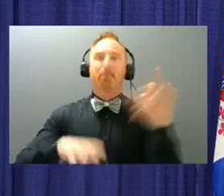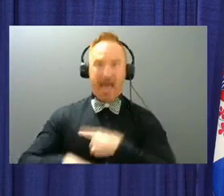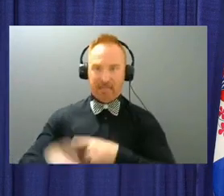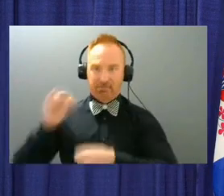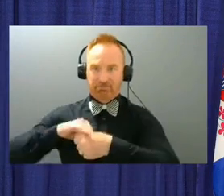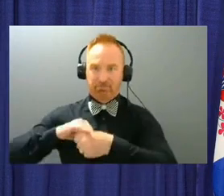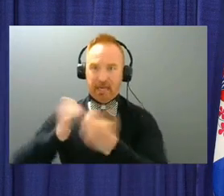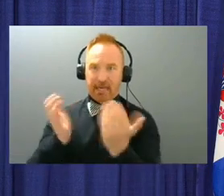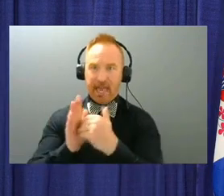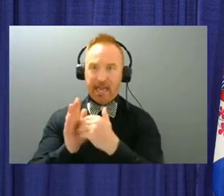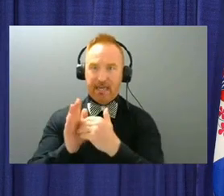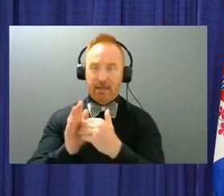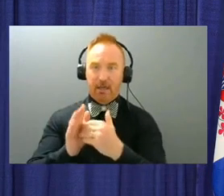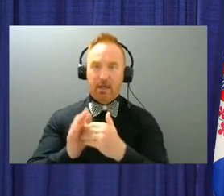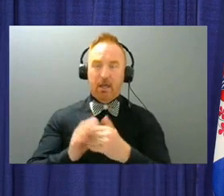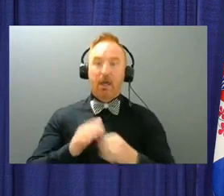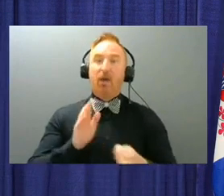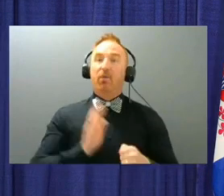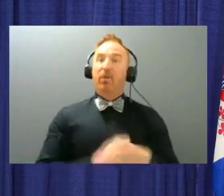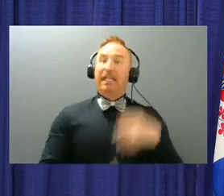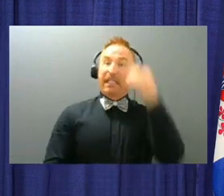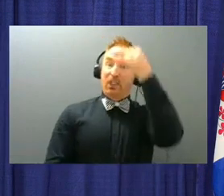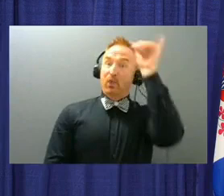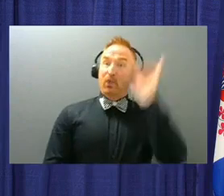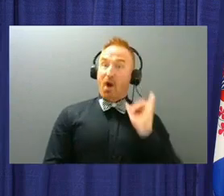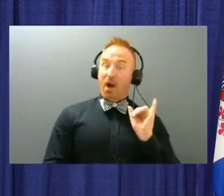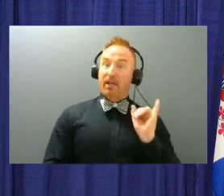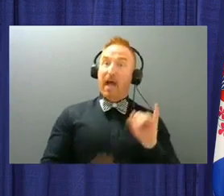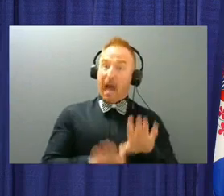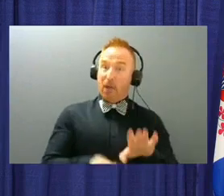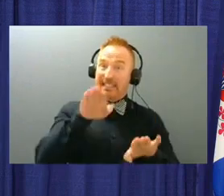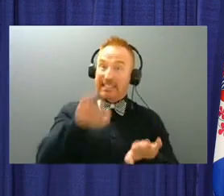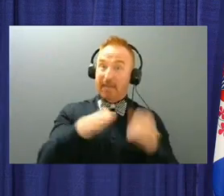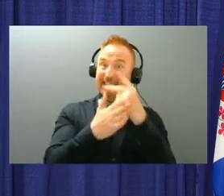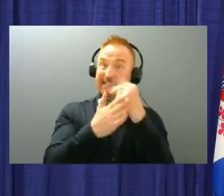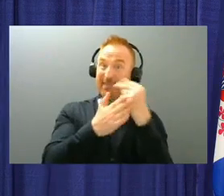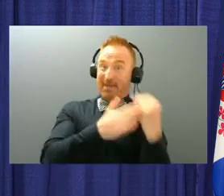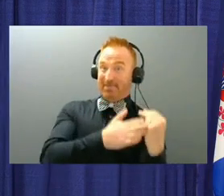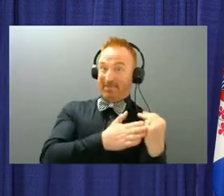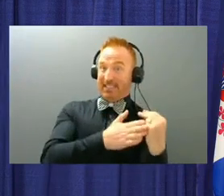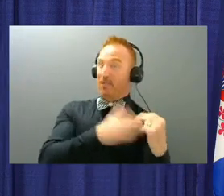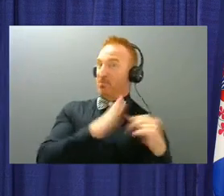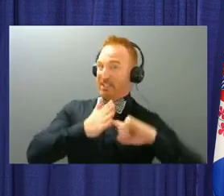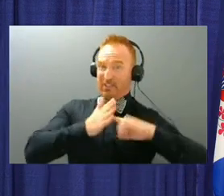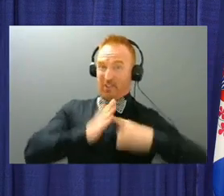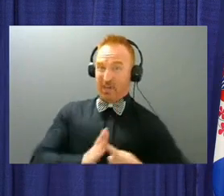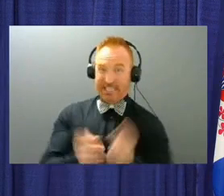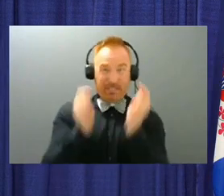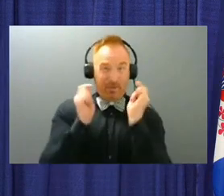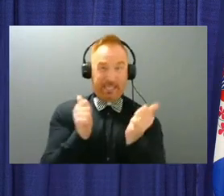Because of the steps we took early on and the measures we introduced, we have been able to recover a little bit more